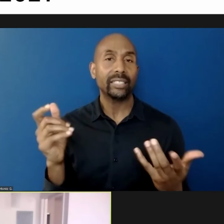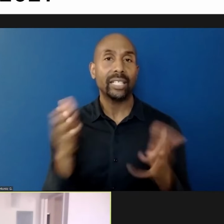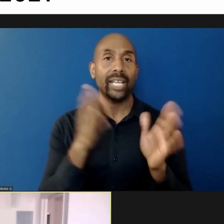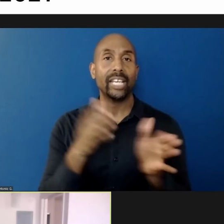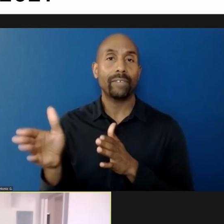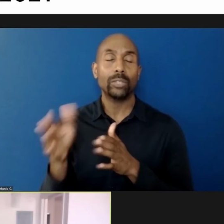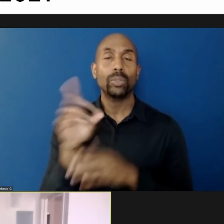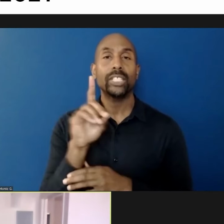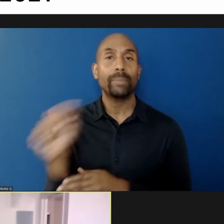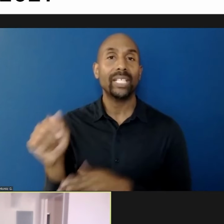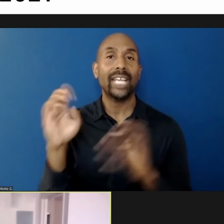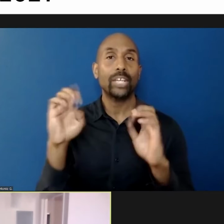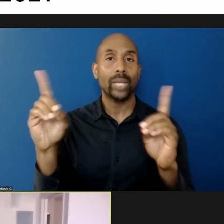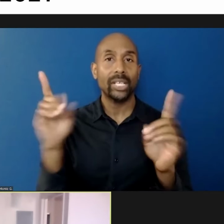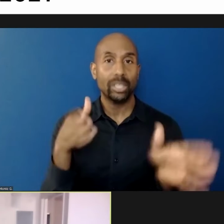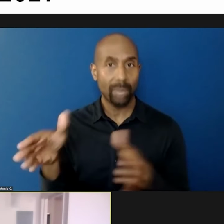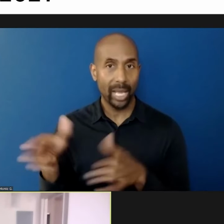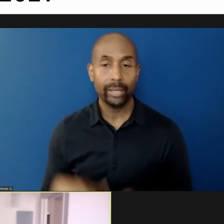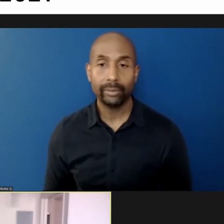the IDEA plan. That law has been in since 1975, so he just woke up one day and said